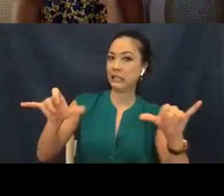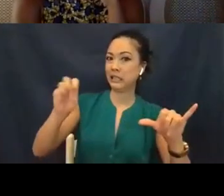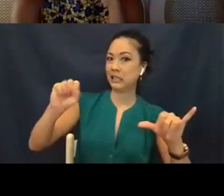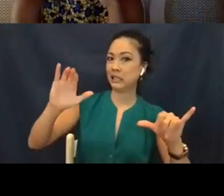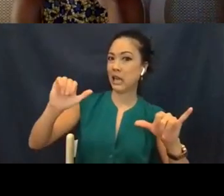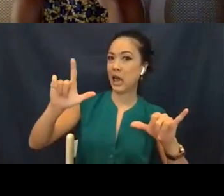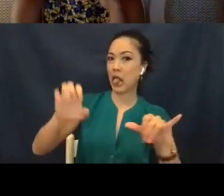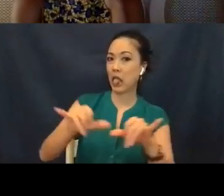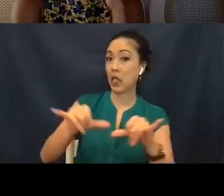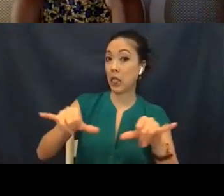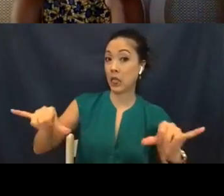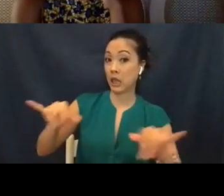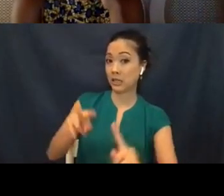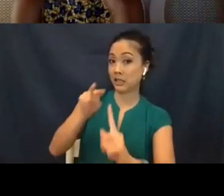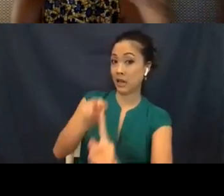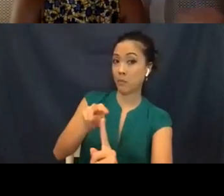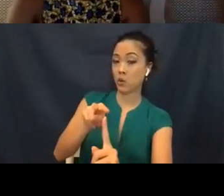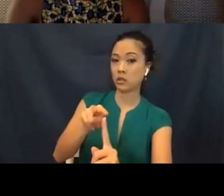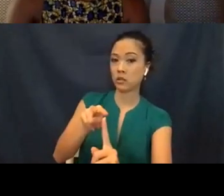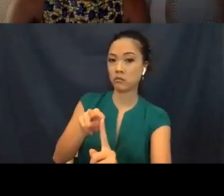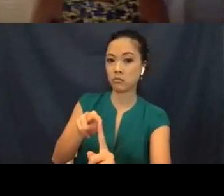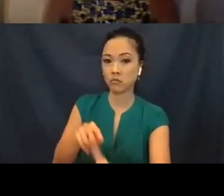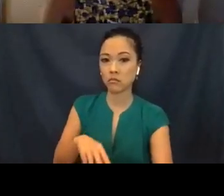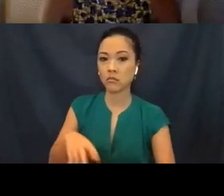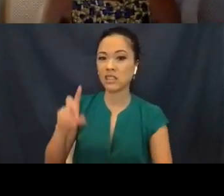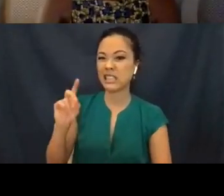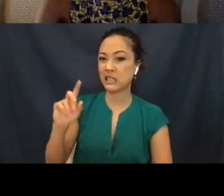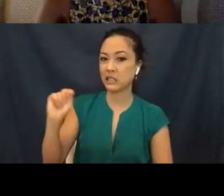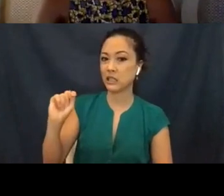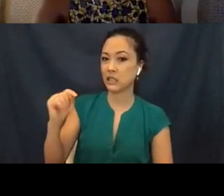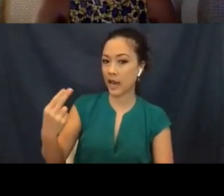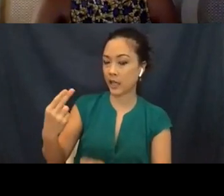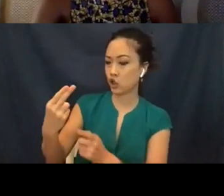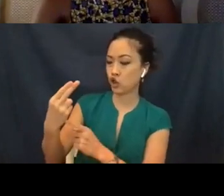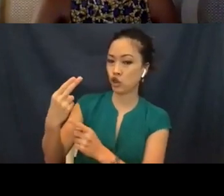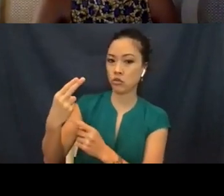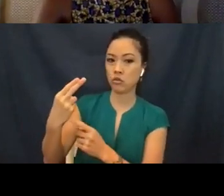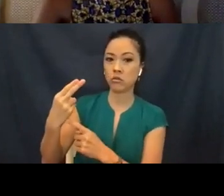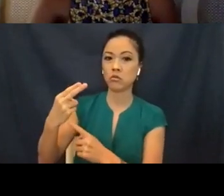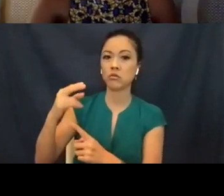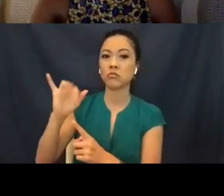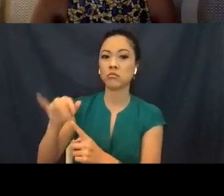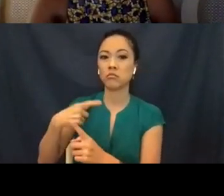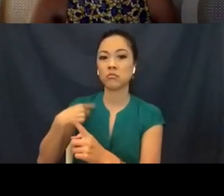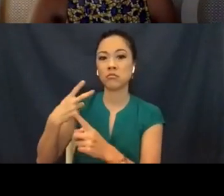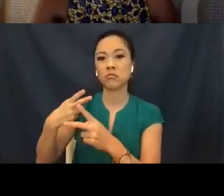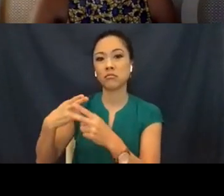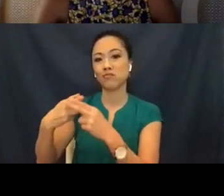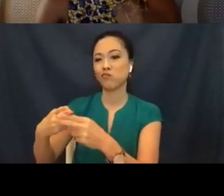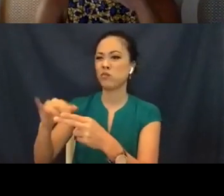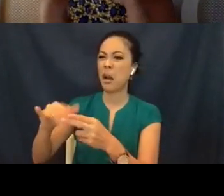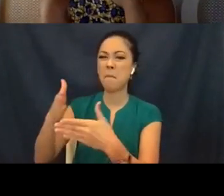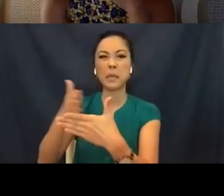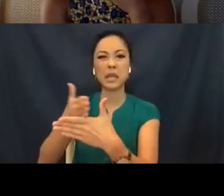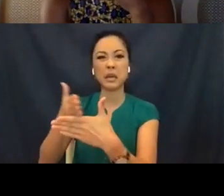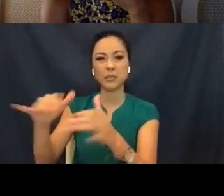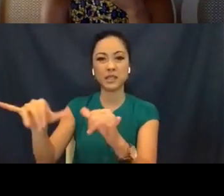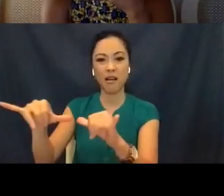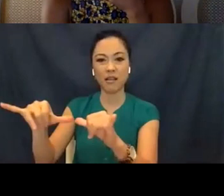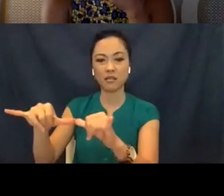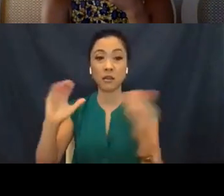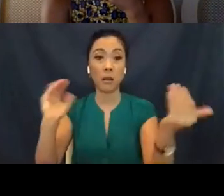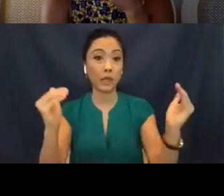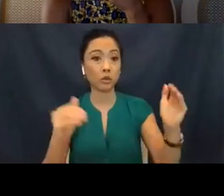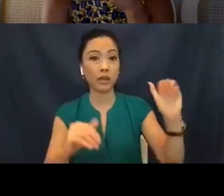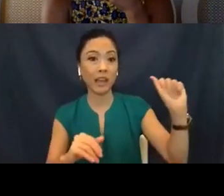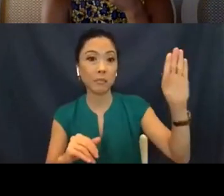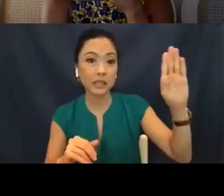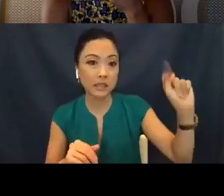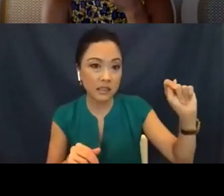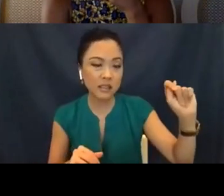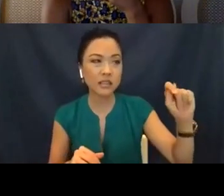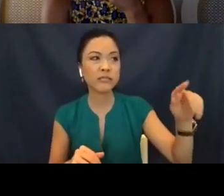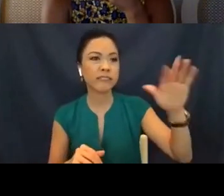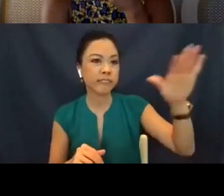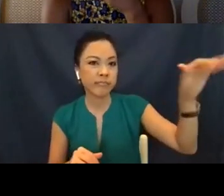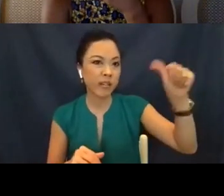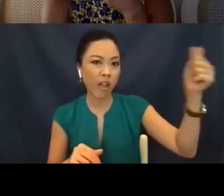sized, relative to our counterparts, Ailey, and ABT and some of the other folks, is what is also showing